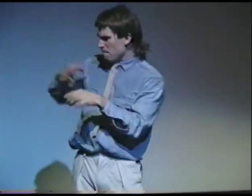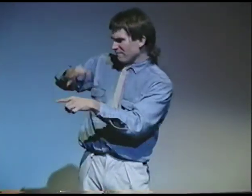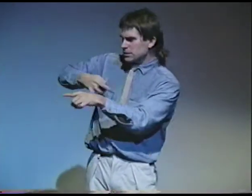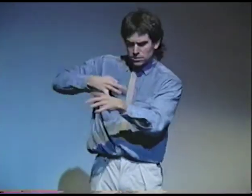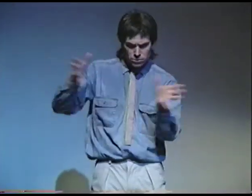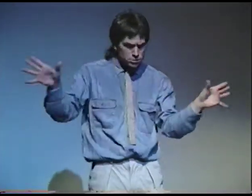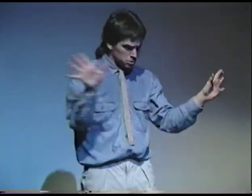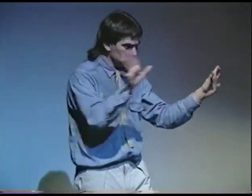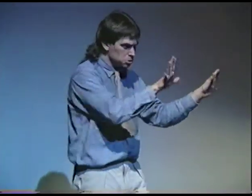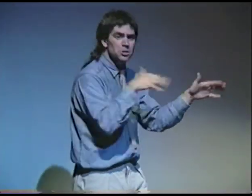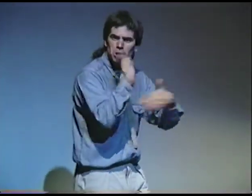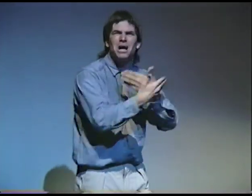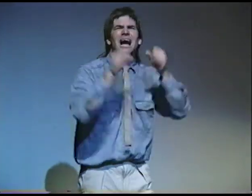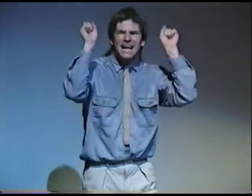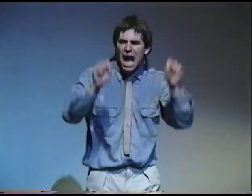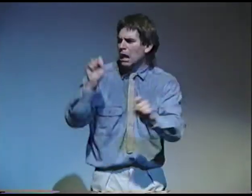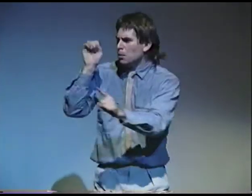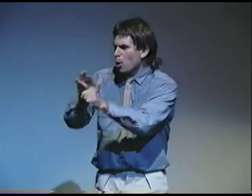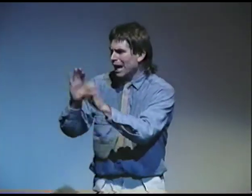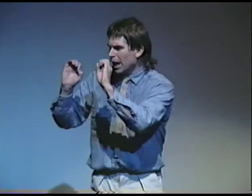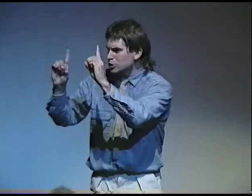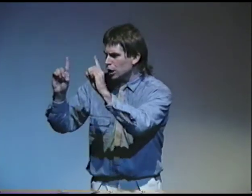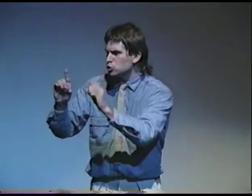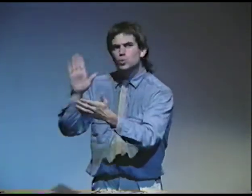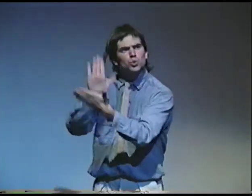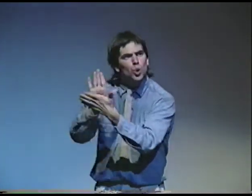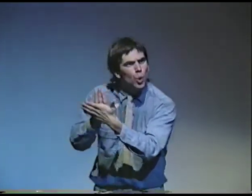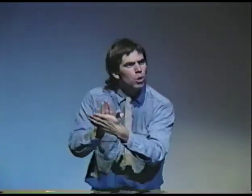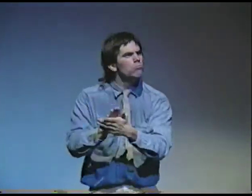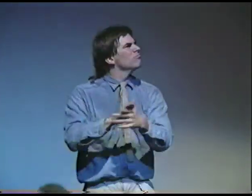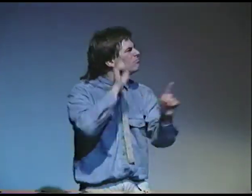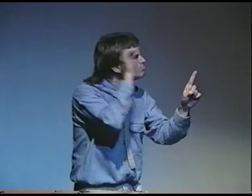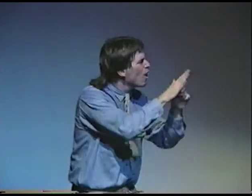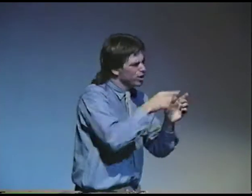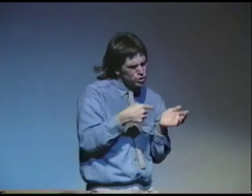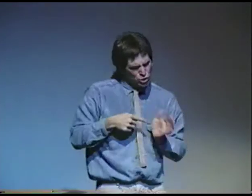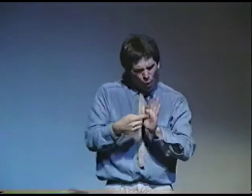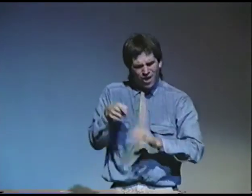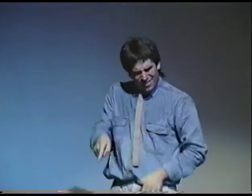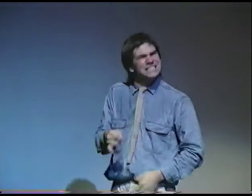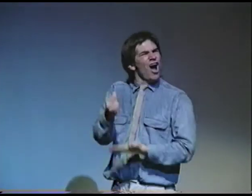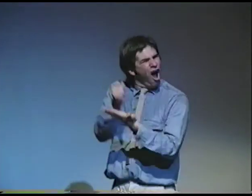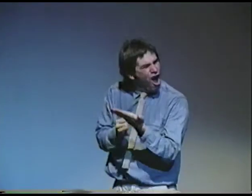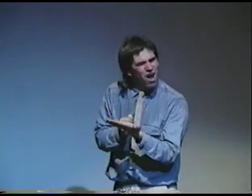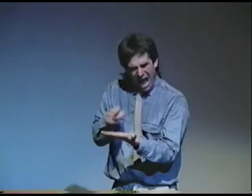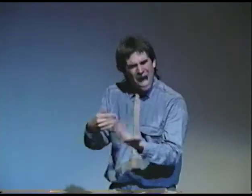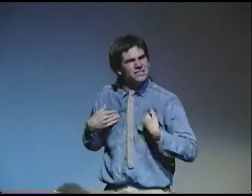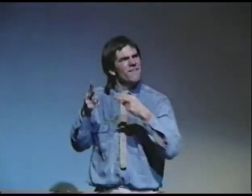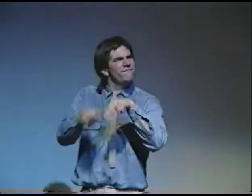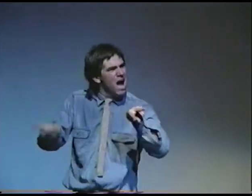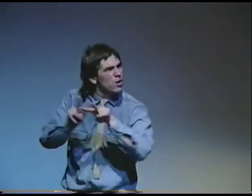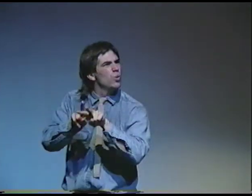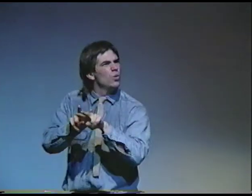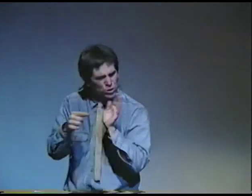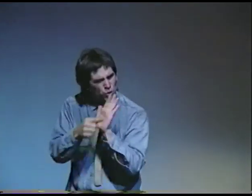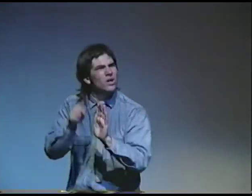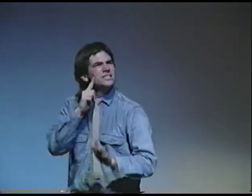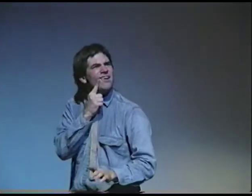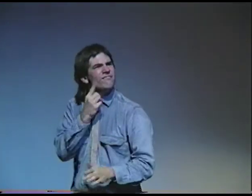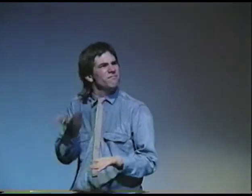So all three groups feel a benefit from that. They can educate people in schools